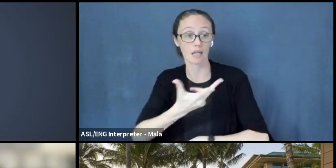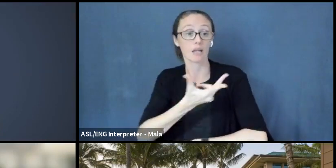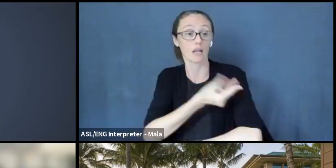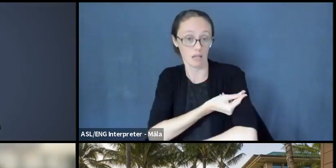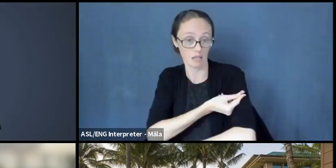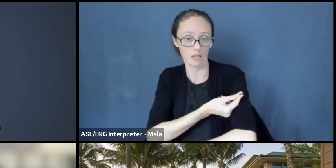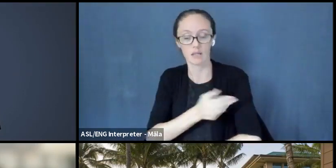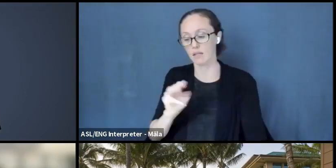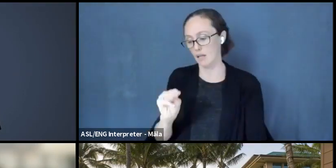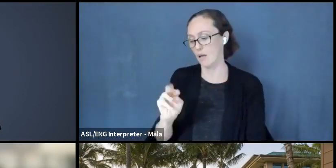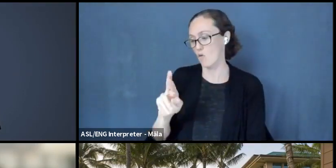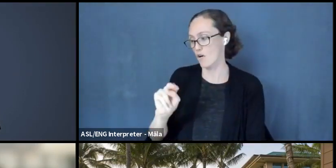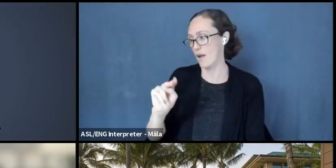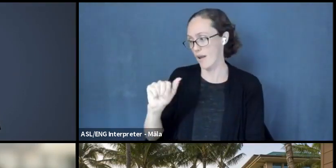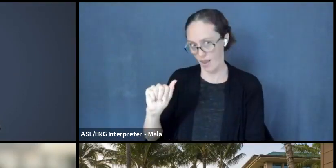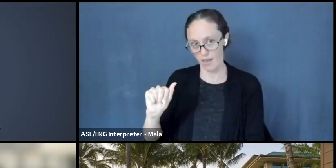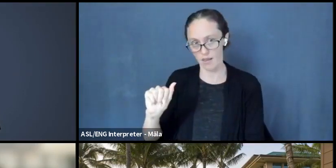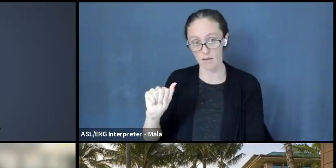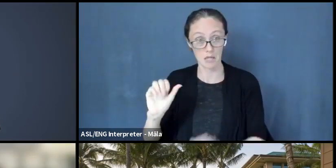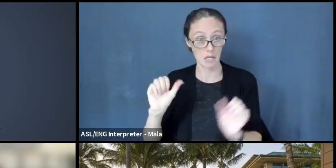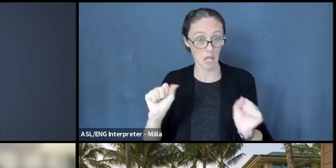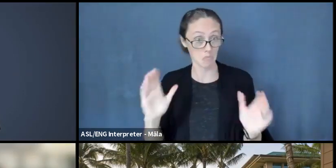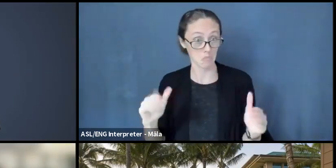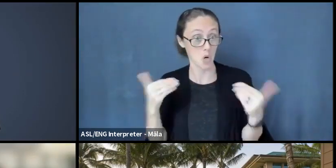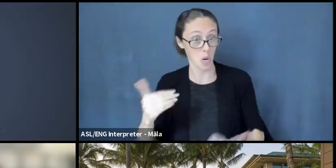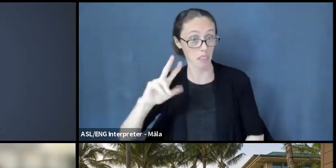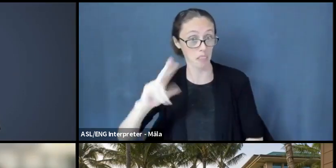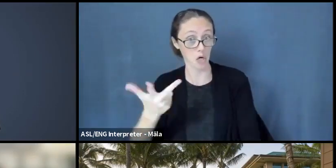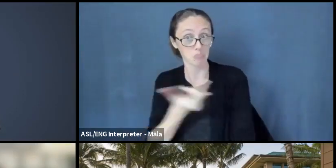RNA vaccine. Can they get their third dose.